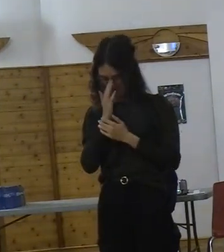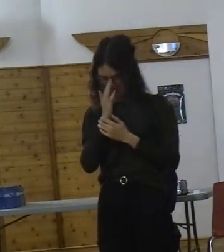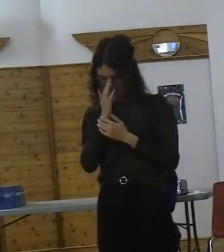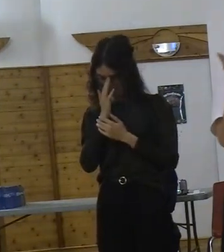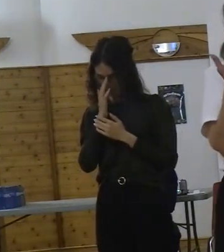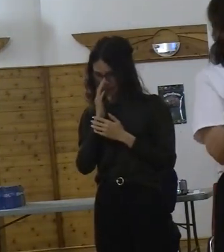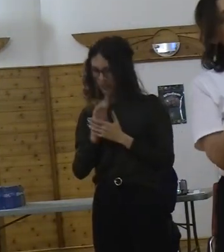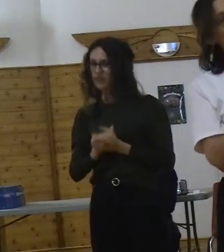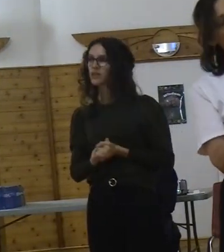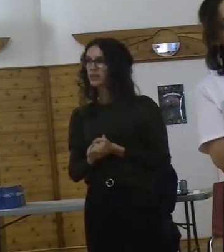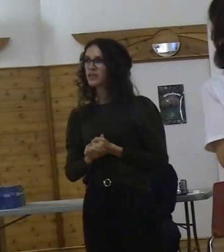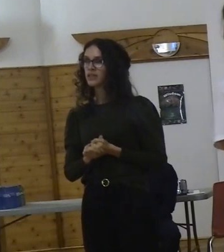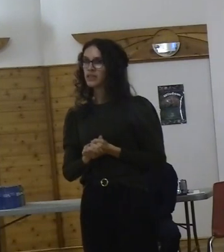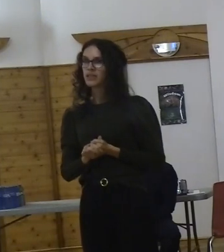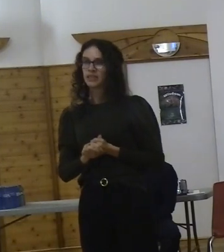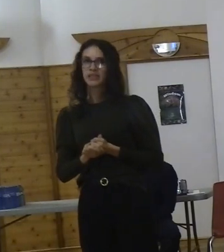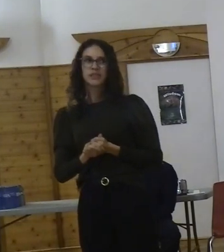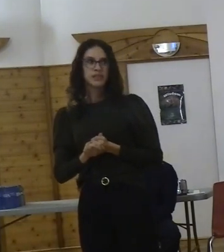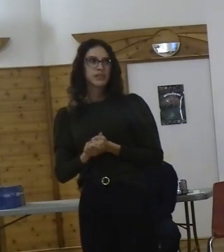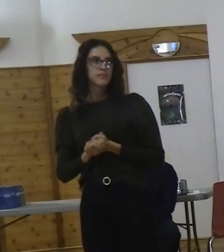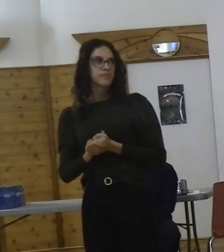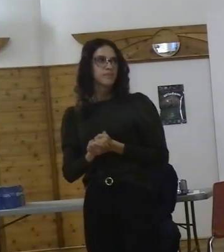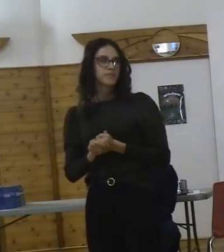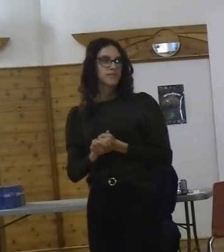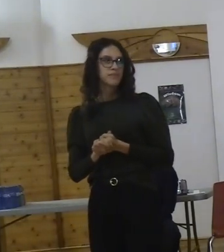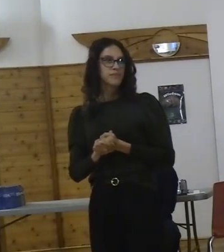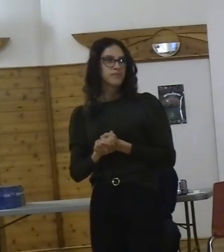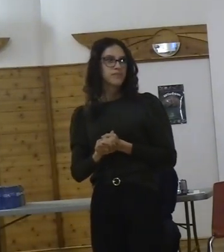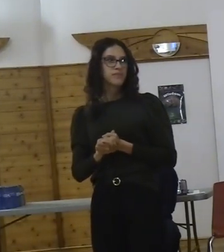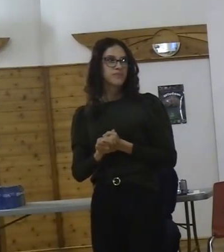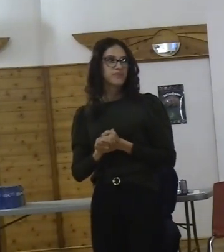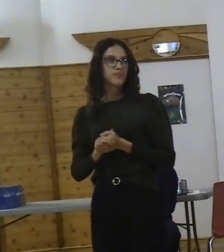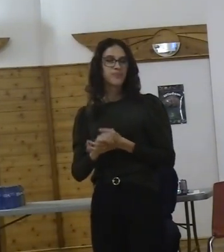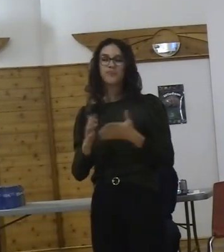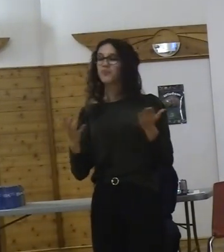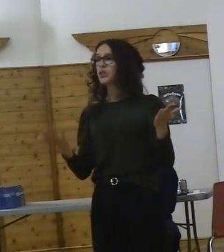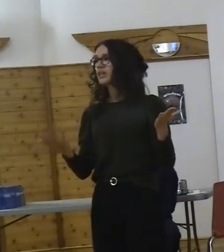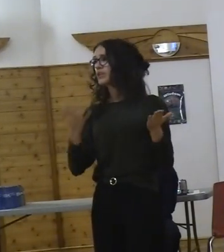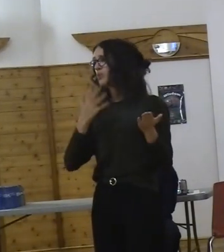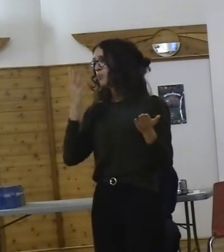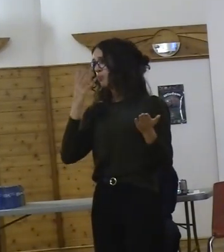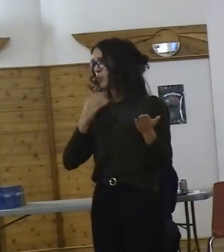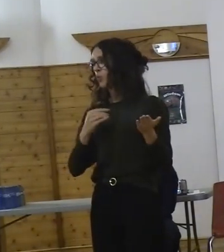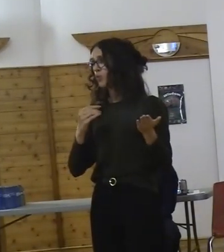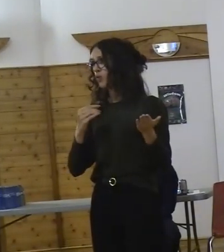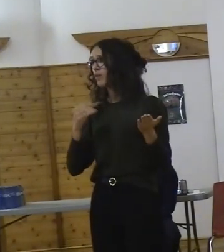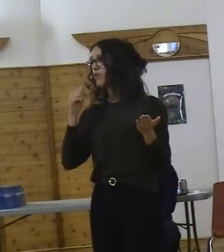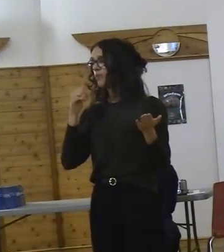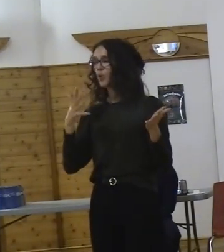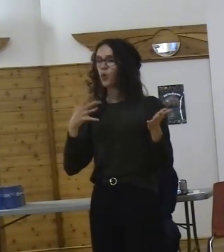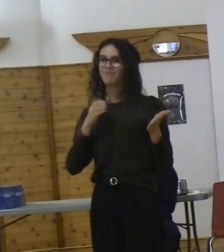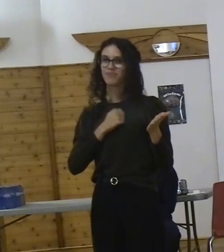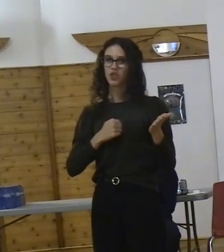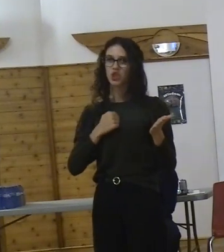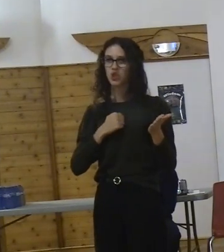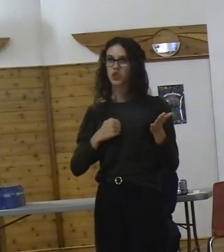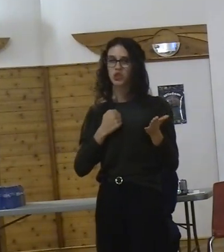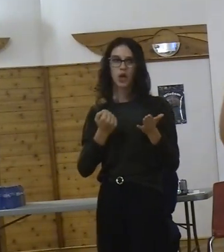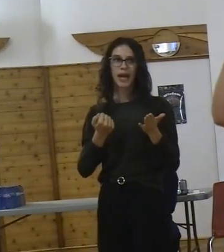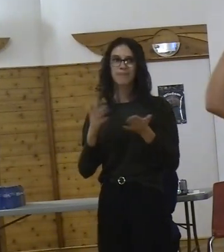So as our beautiful O'Keechoo Takuwe spoke, yeah sorry I had to put the paper down, I can't do that.